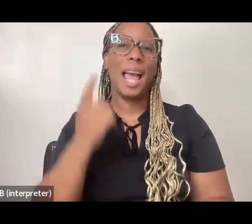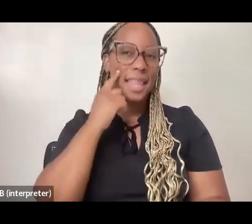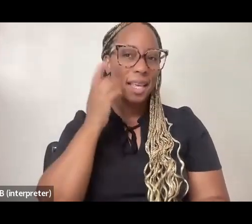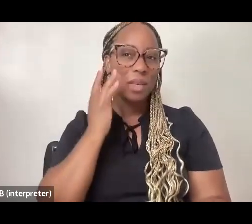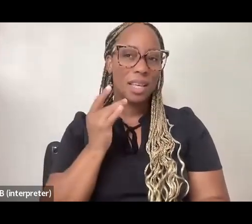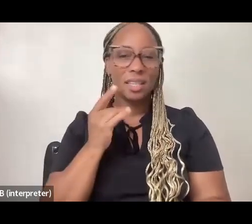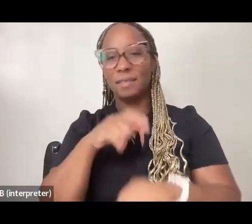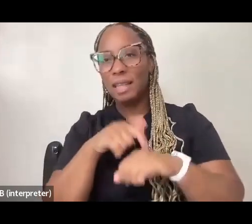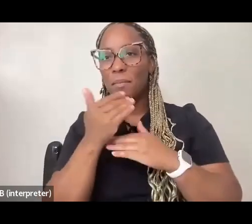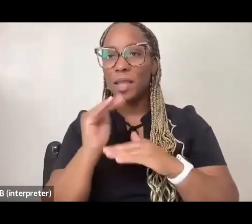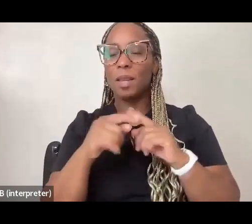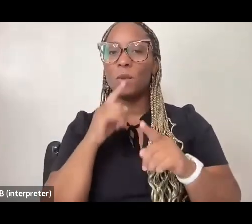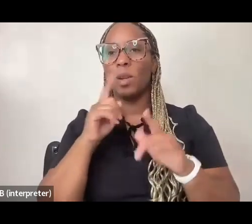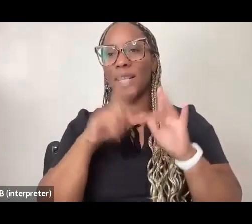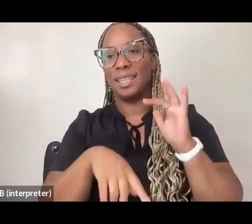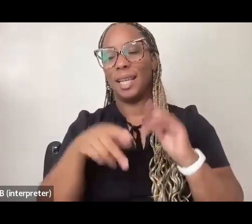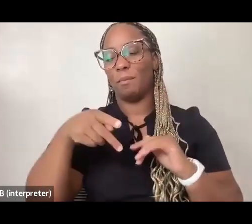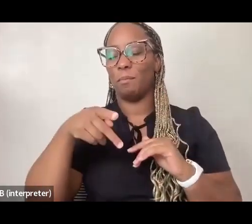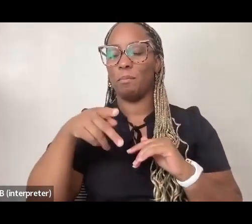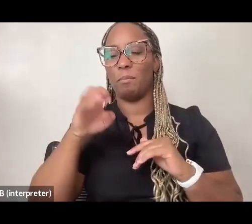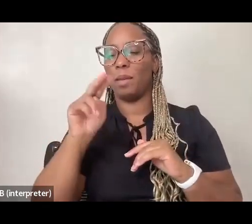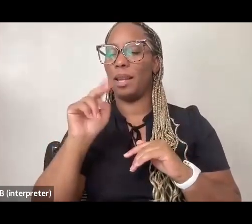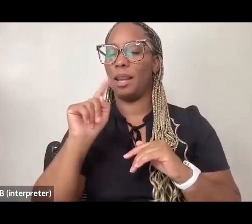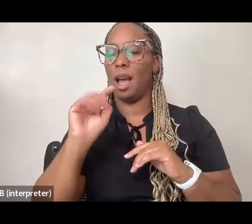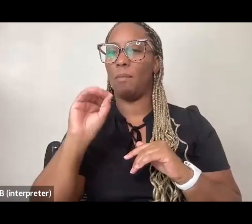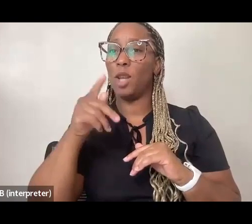we will skip the Pinopto piece but know that that is in the